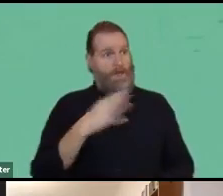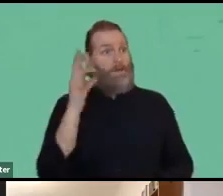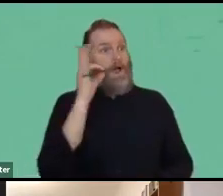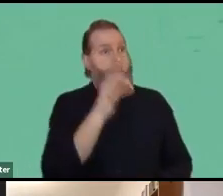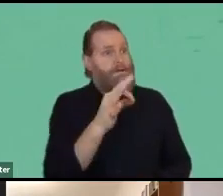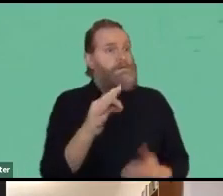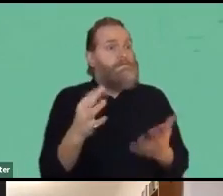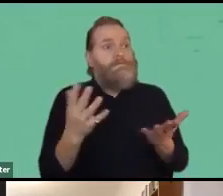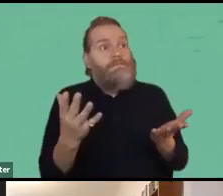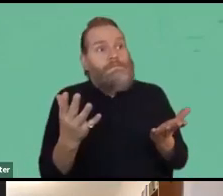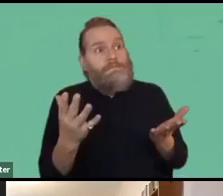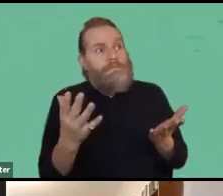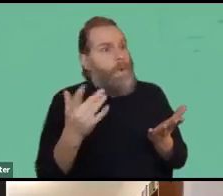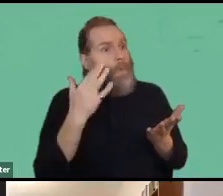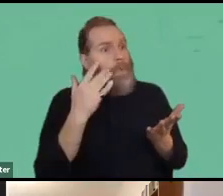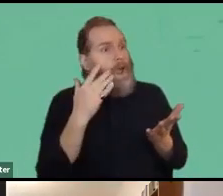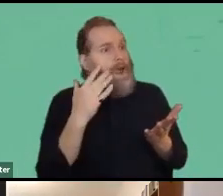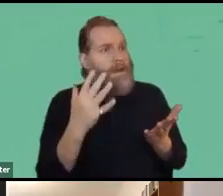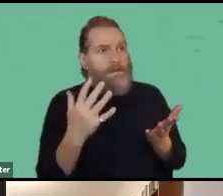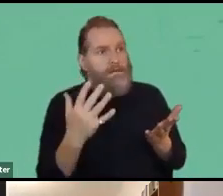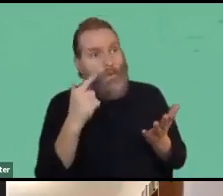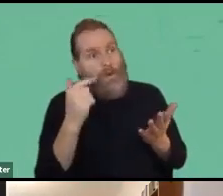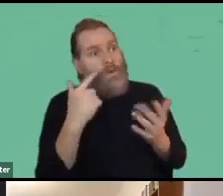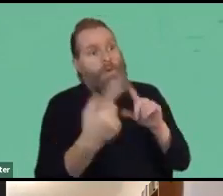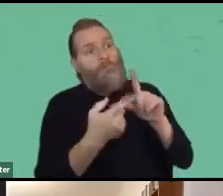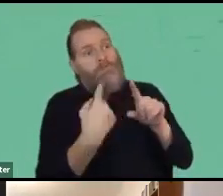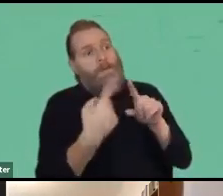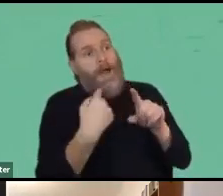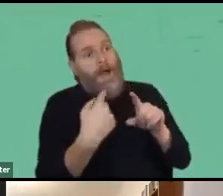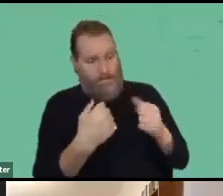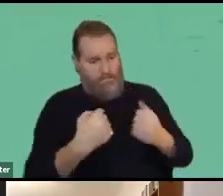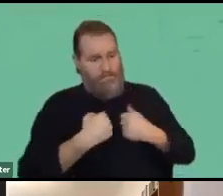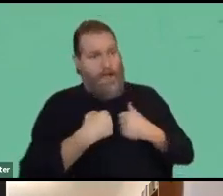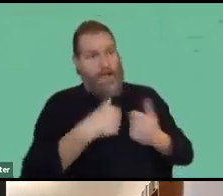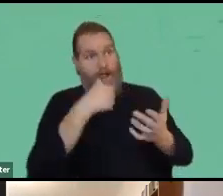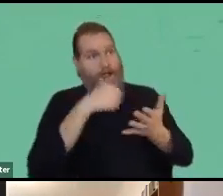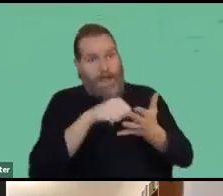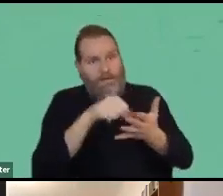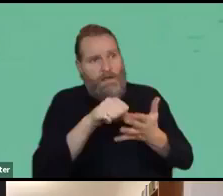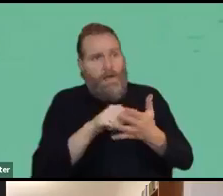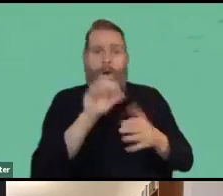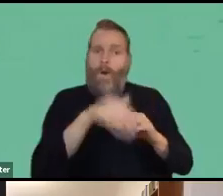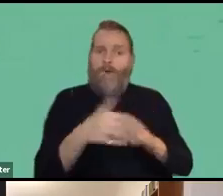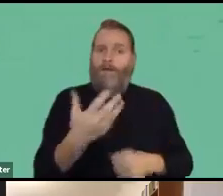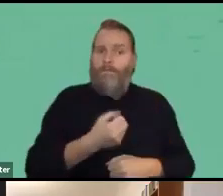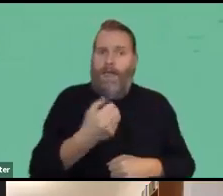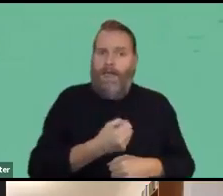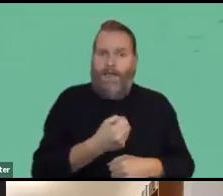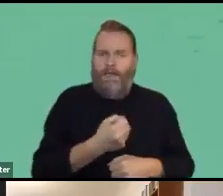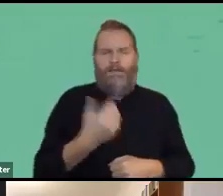a letter I coordinated about the the pay issues just before the spending review so that's over